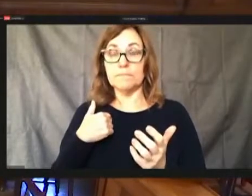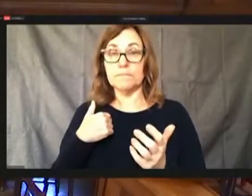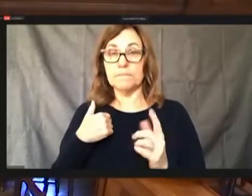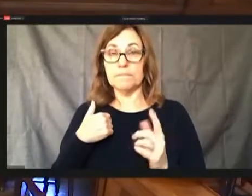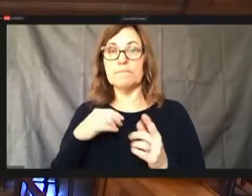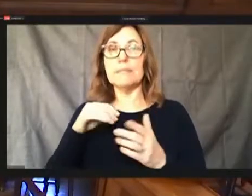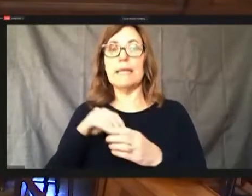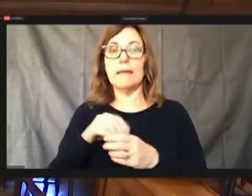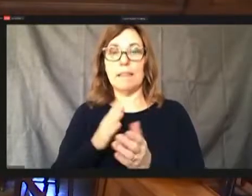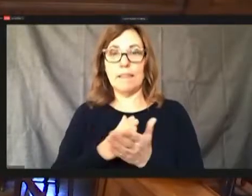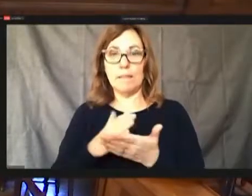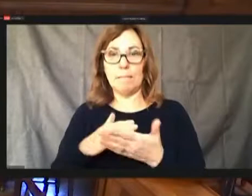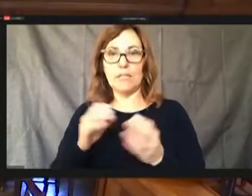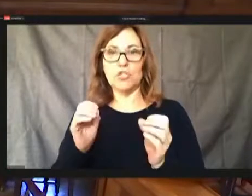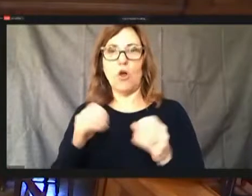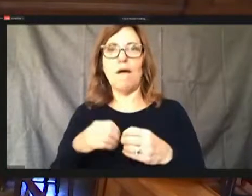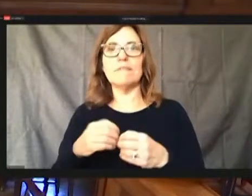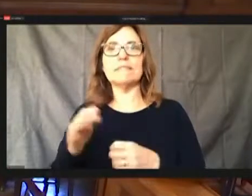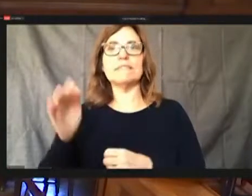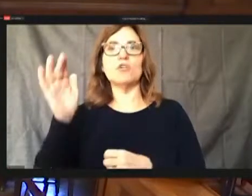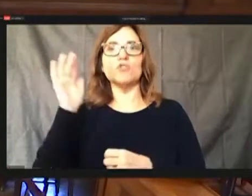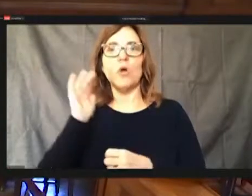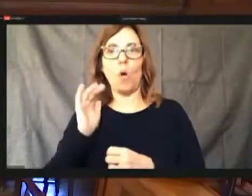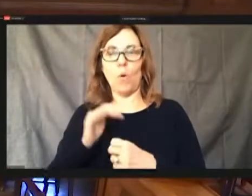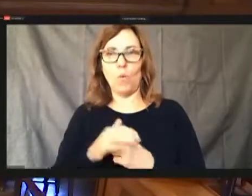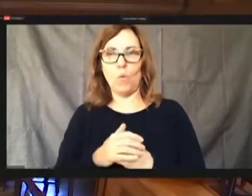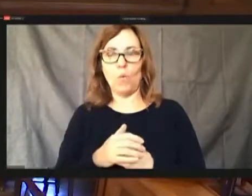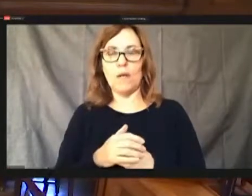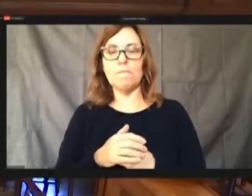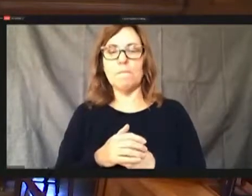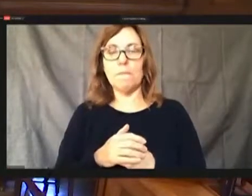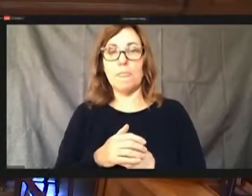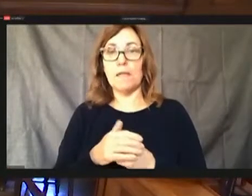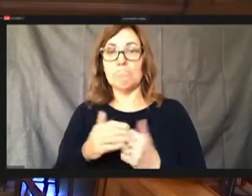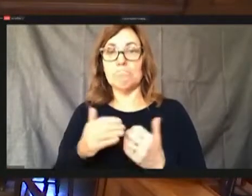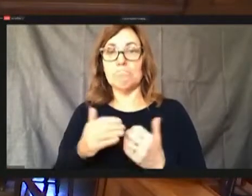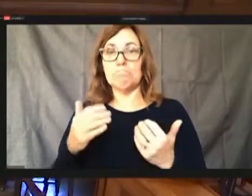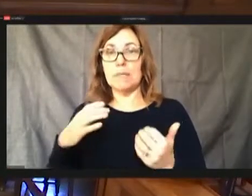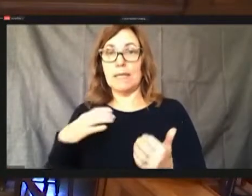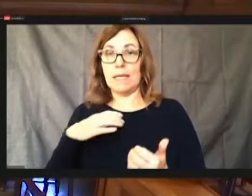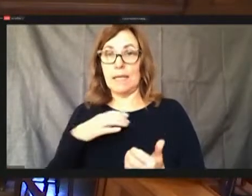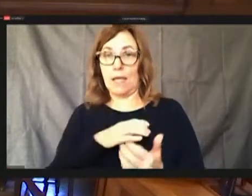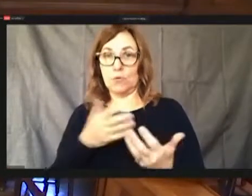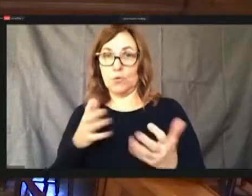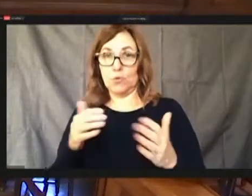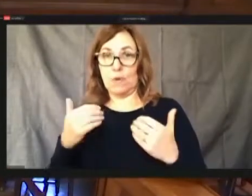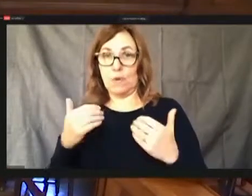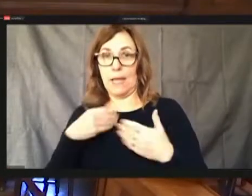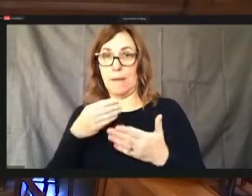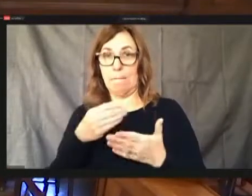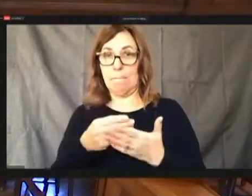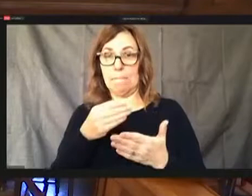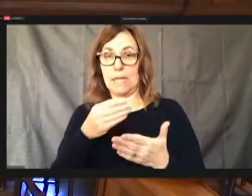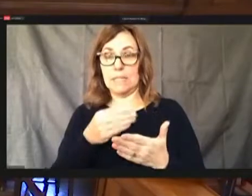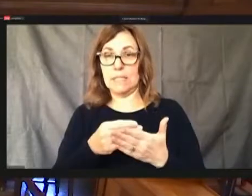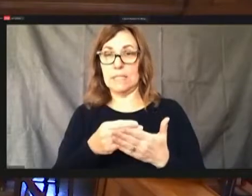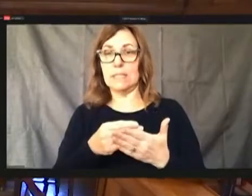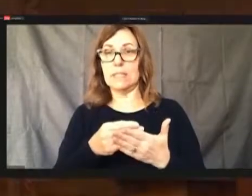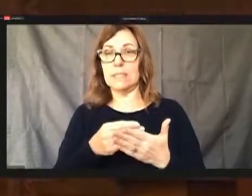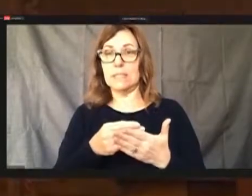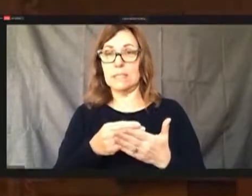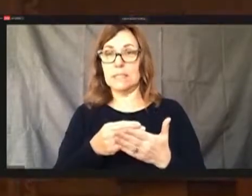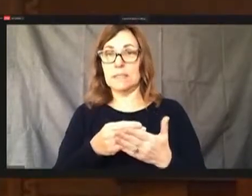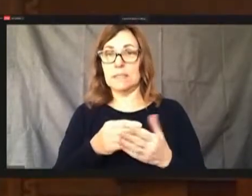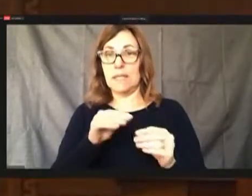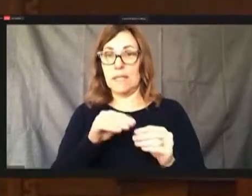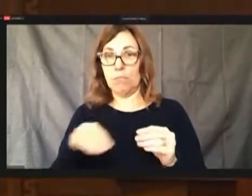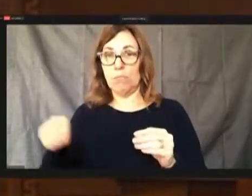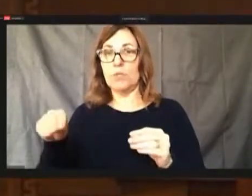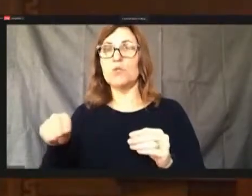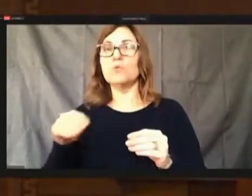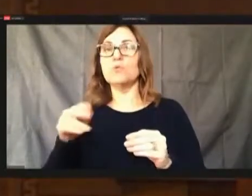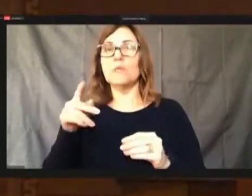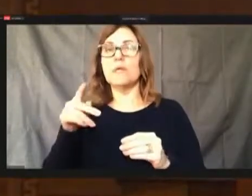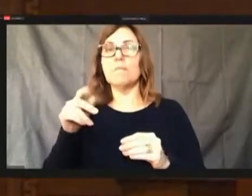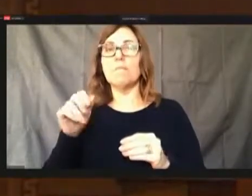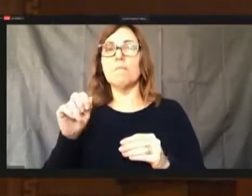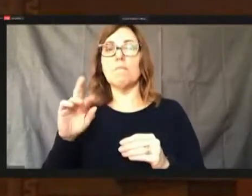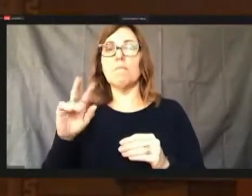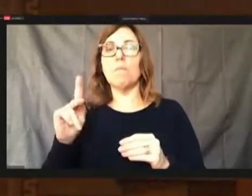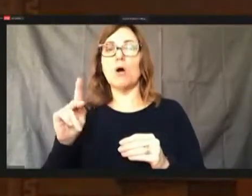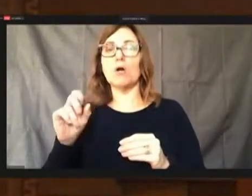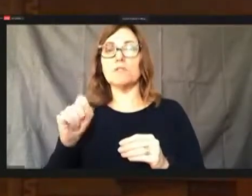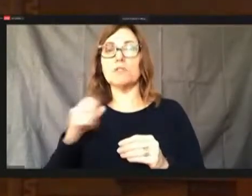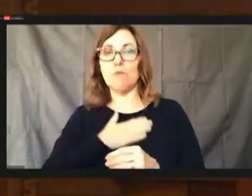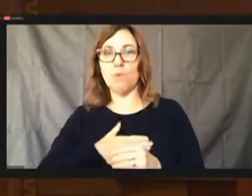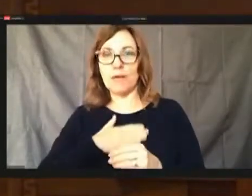ago, We had council had money put into Parks and Recreation, and city plan so that they